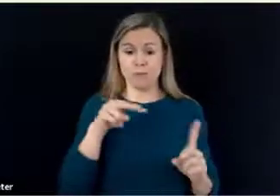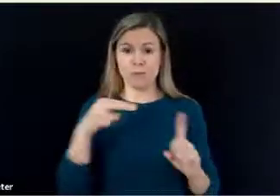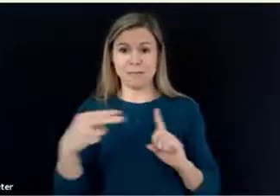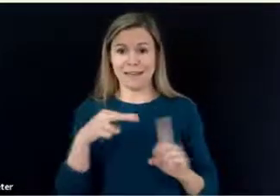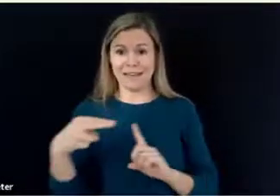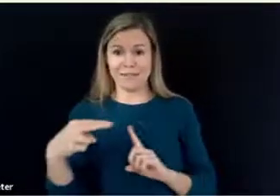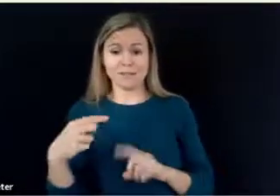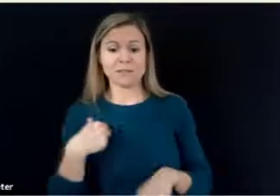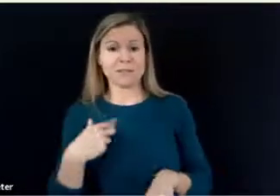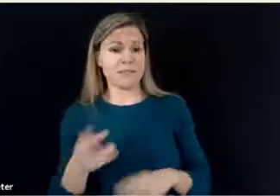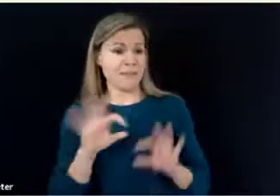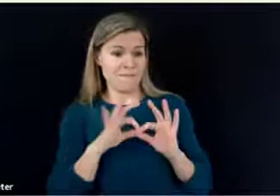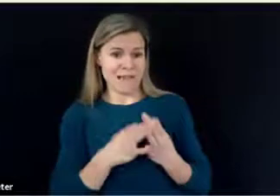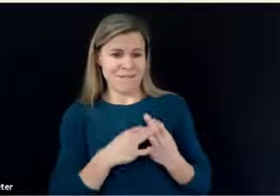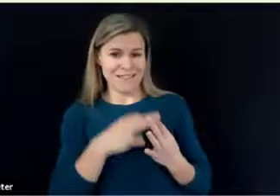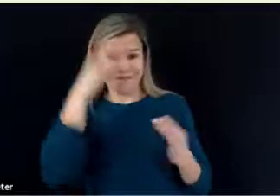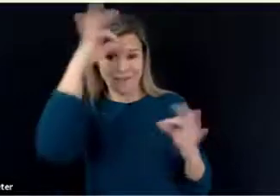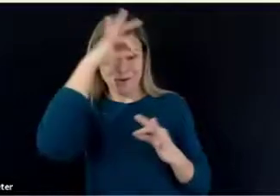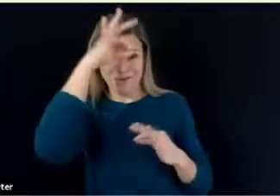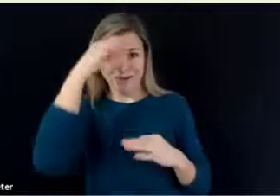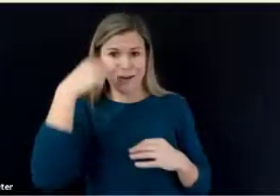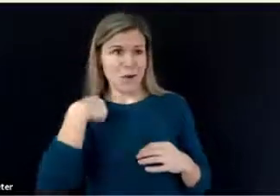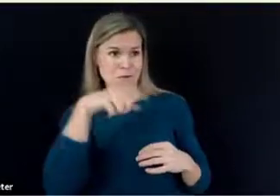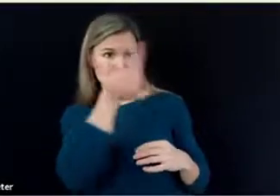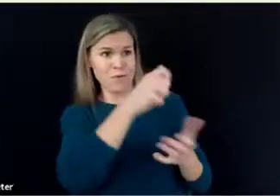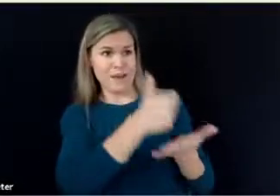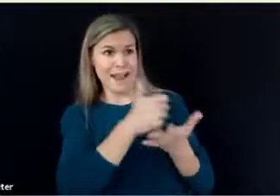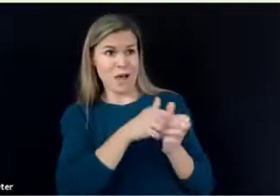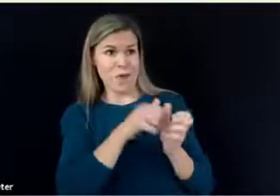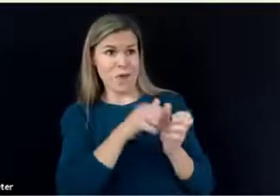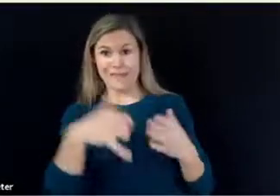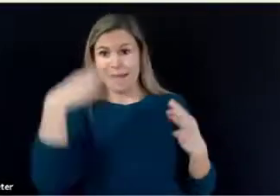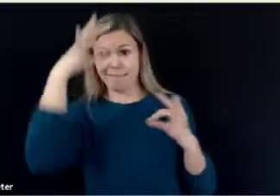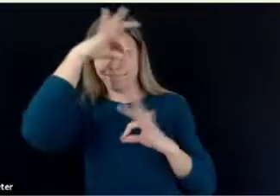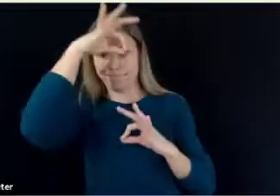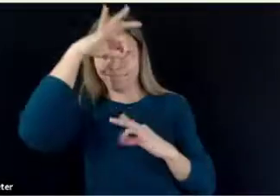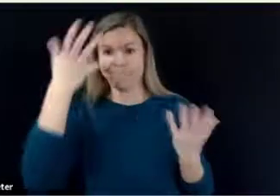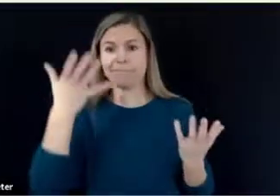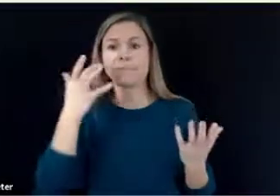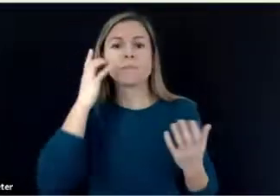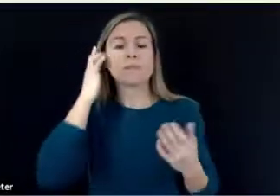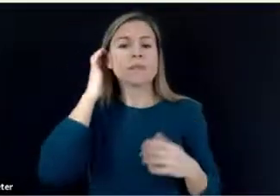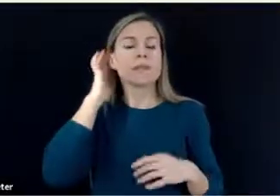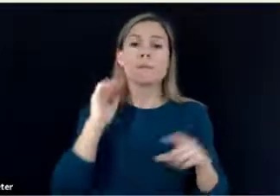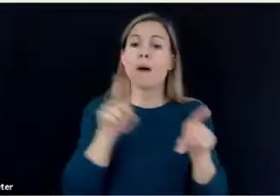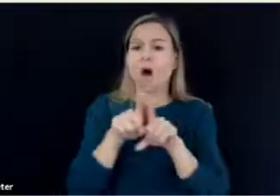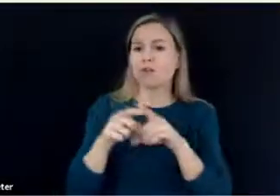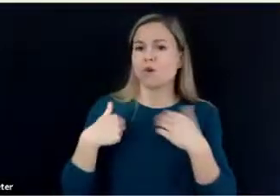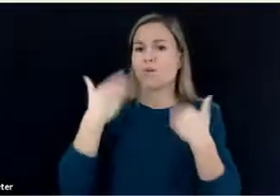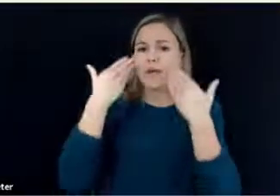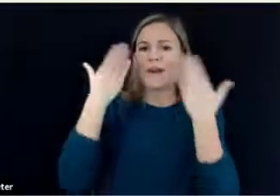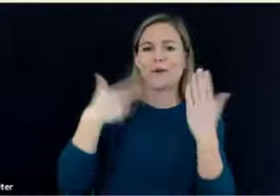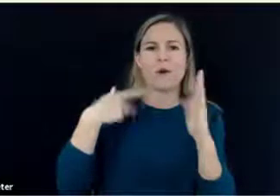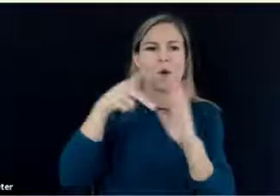that this is something that somebody can help me with, but we also don't know what policy changes need to happen